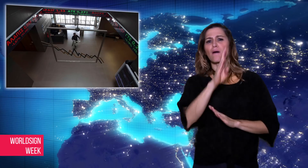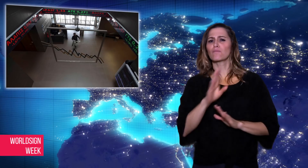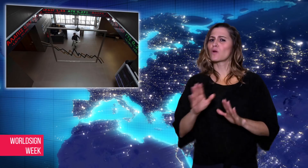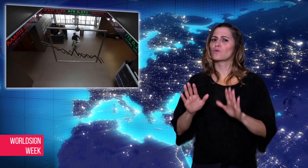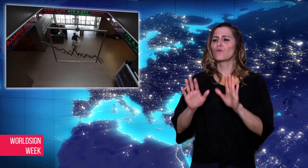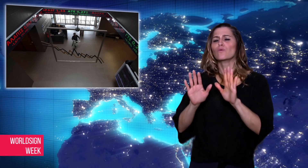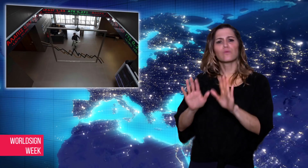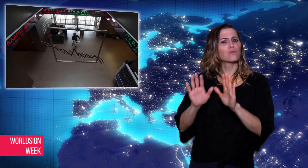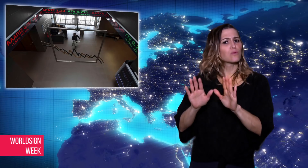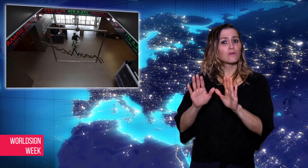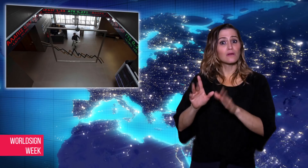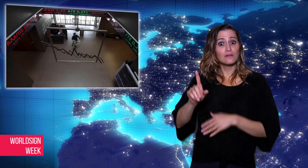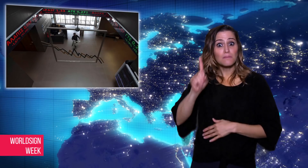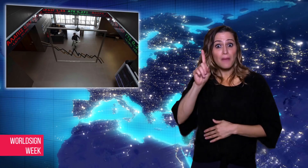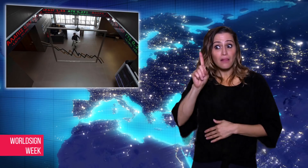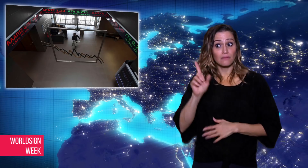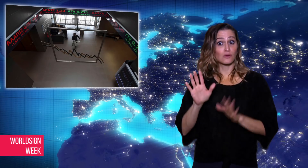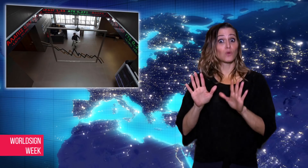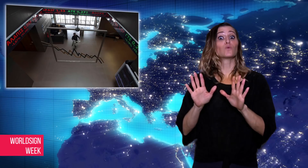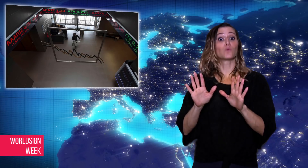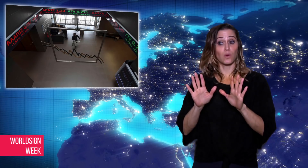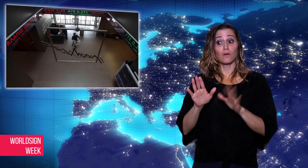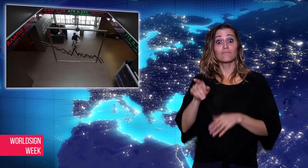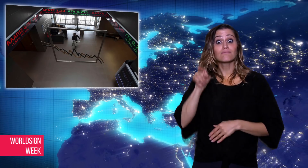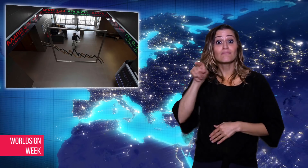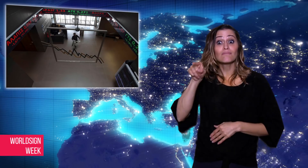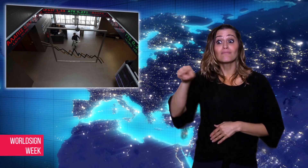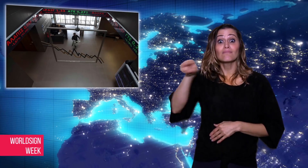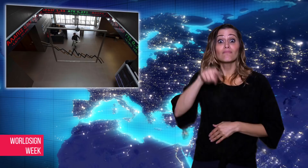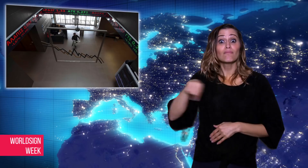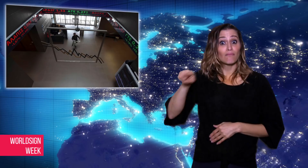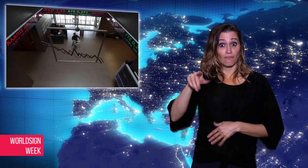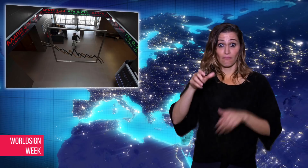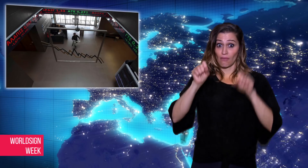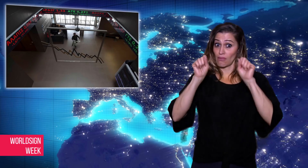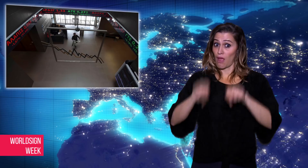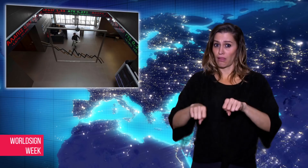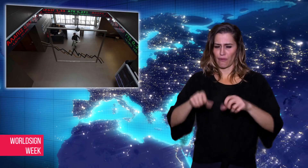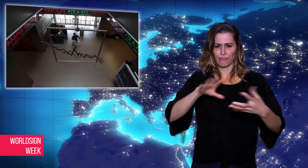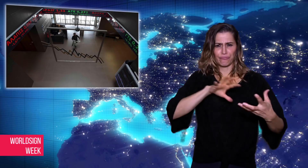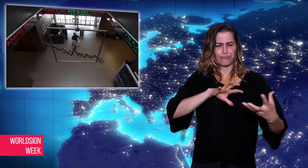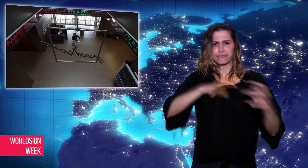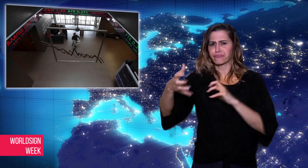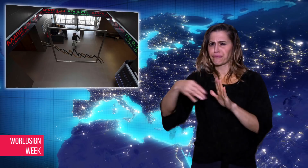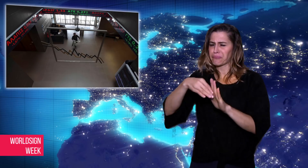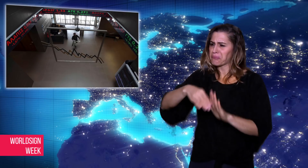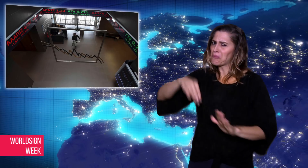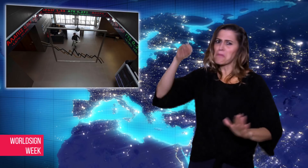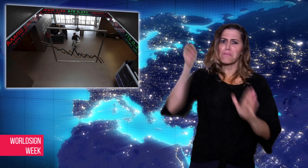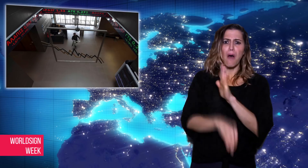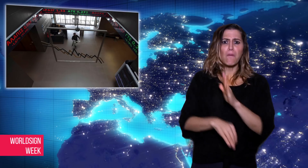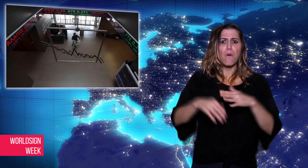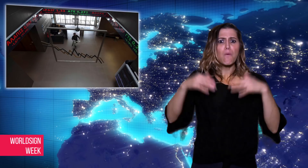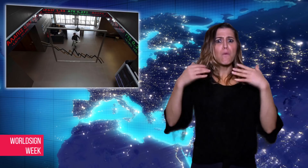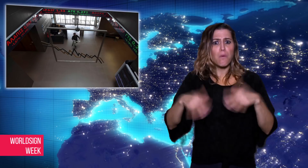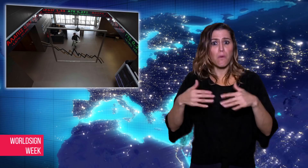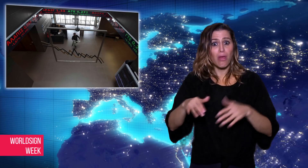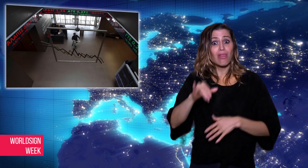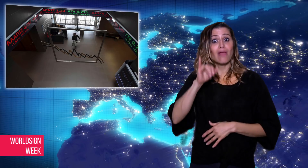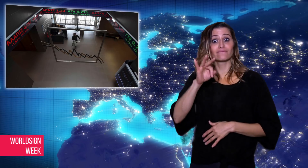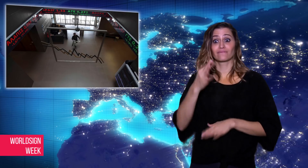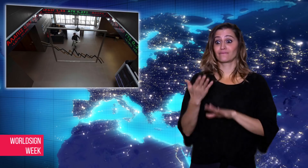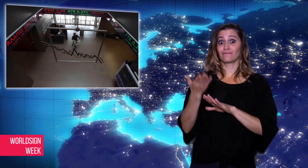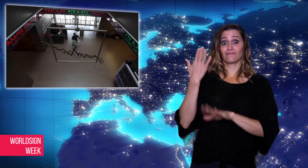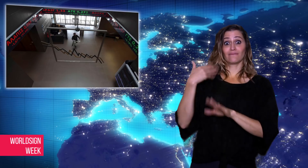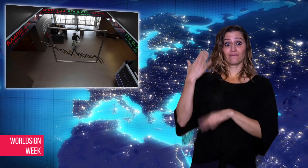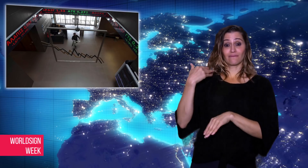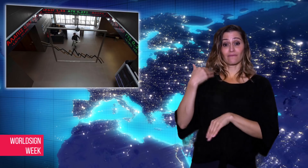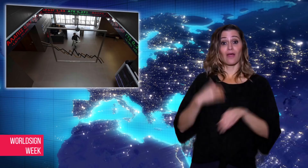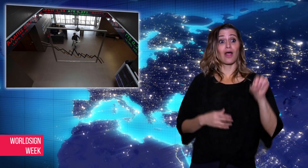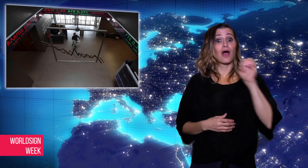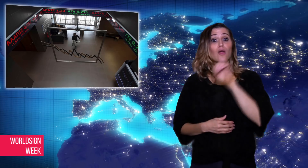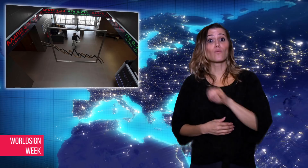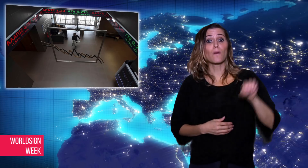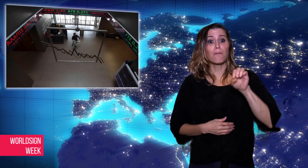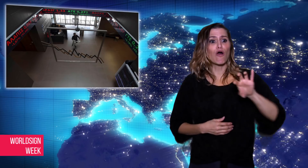would have been even worse [had there